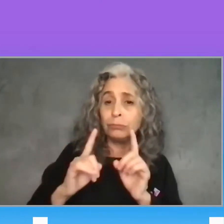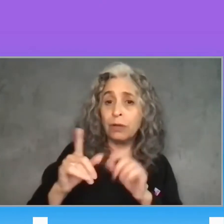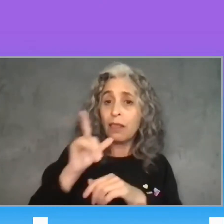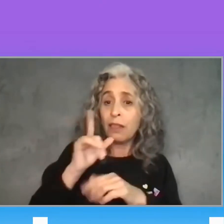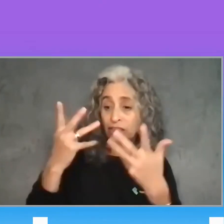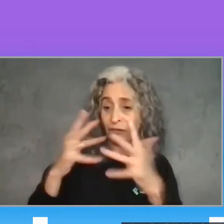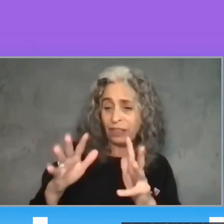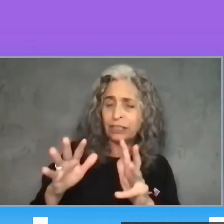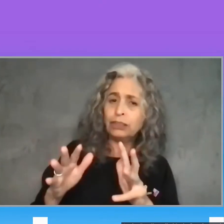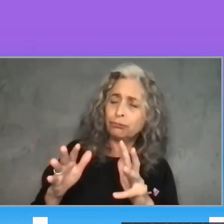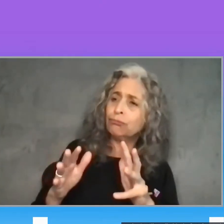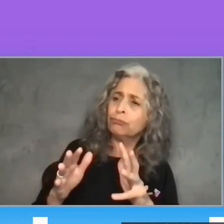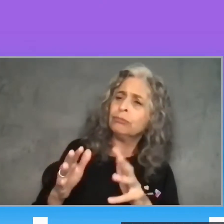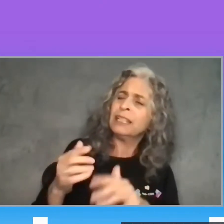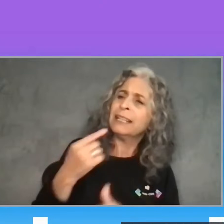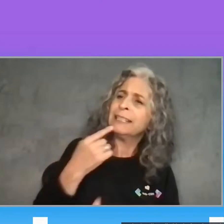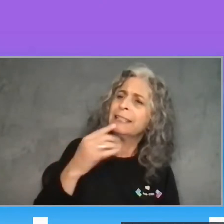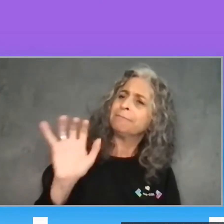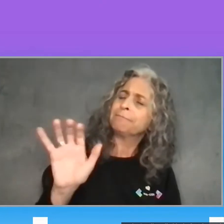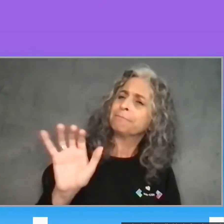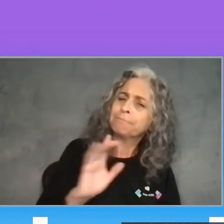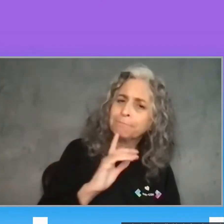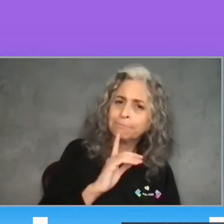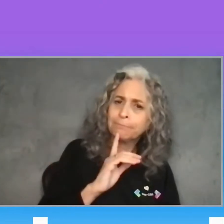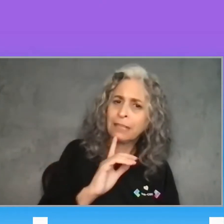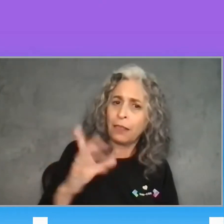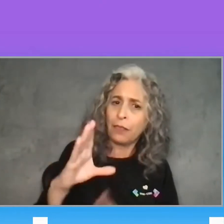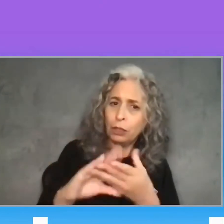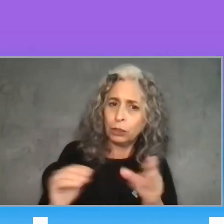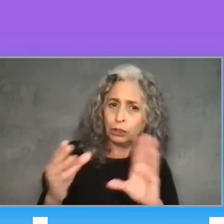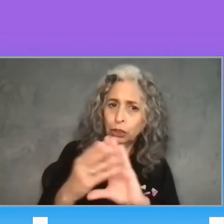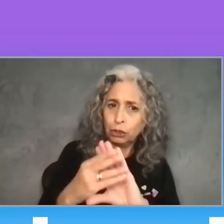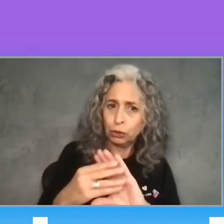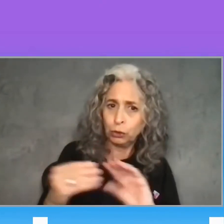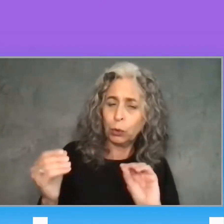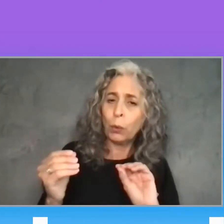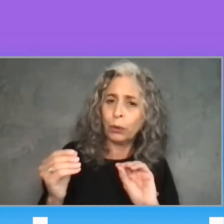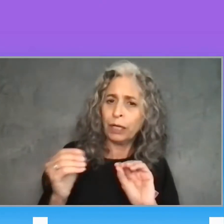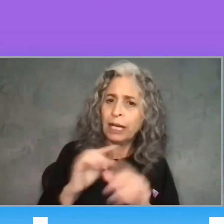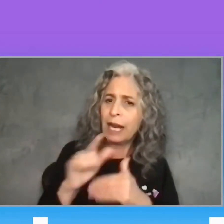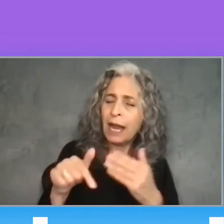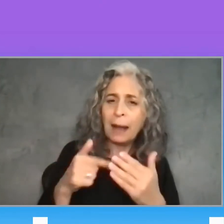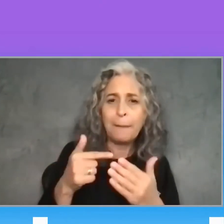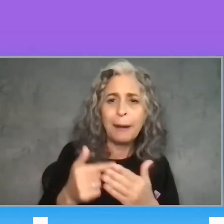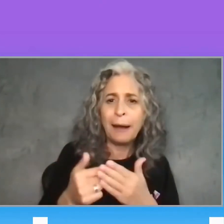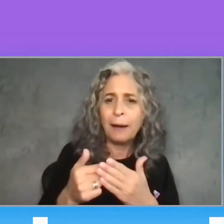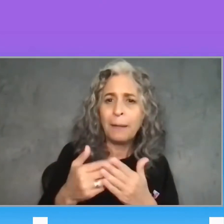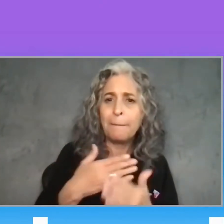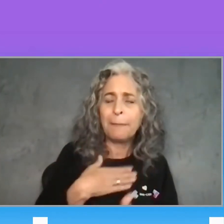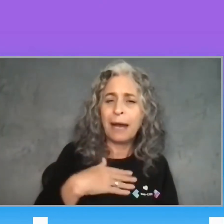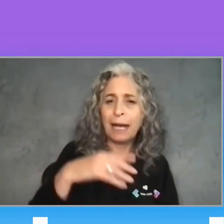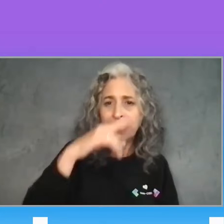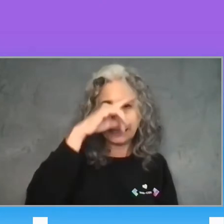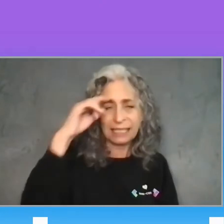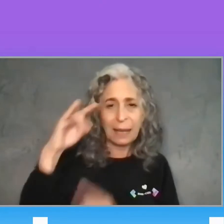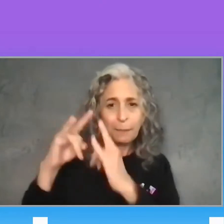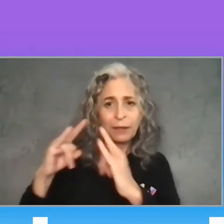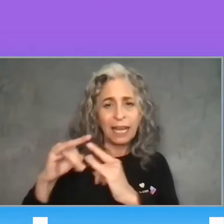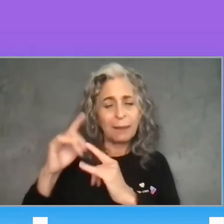over lunch, I said, you know, there's a story about my summer